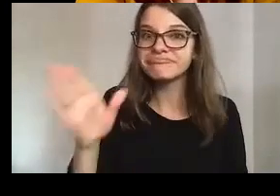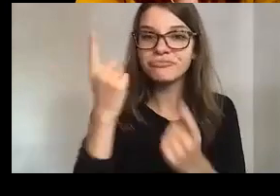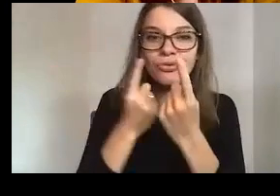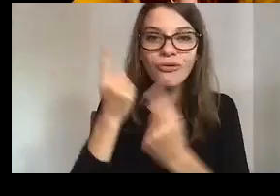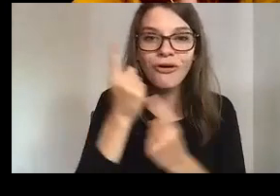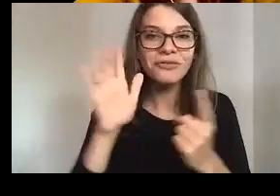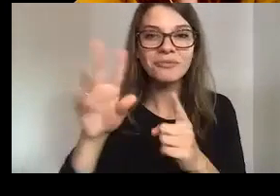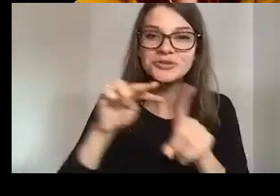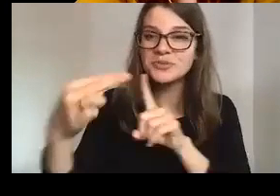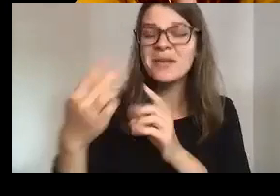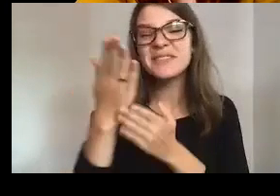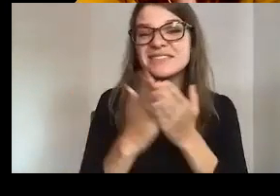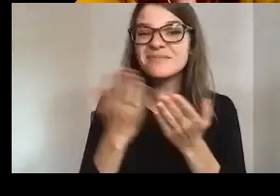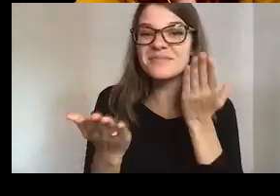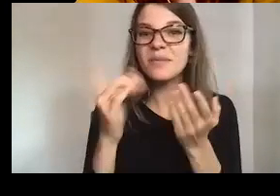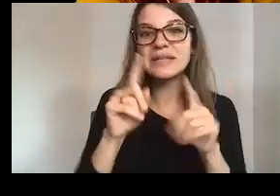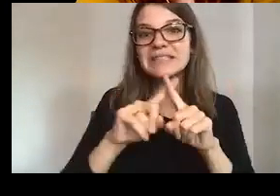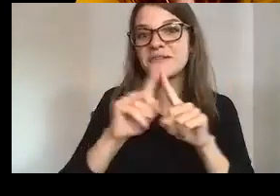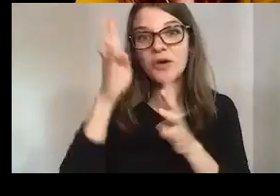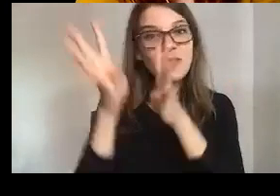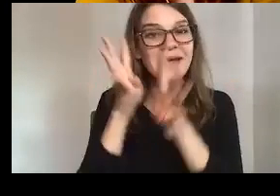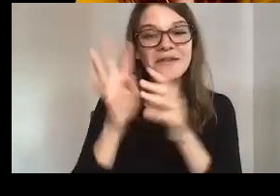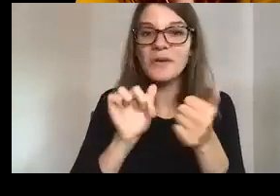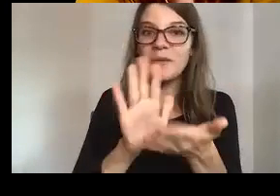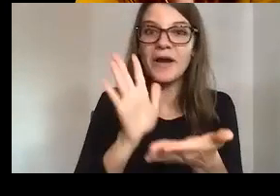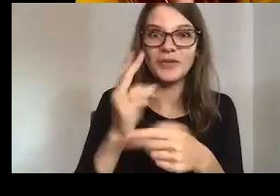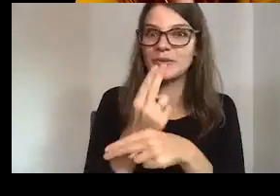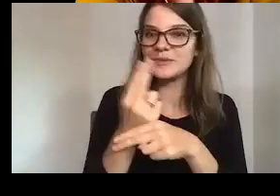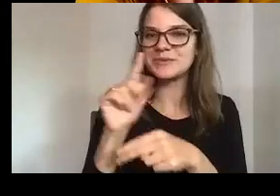also maybe some creative ways that you've used telehealth as we've all adapted in recent months